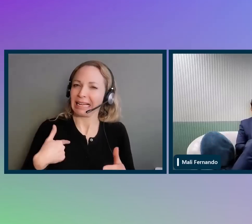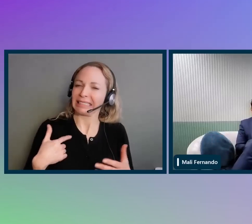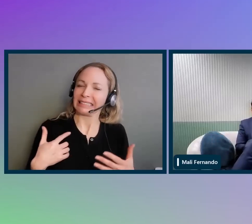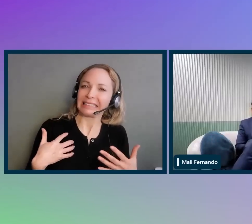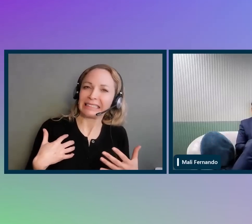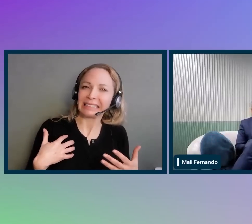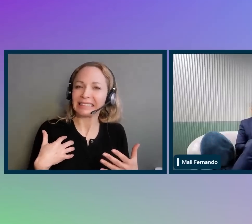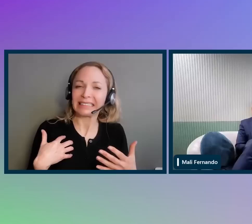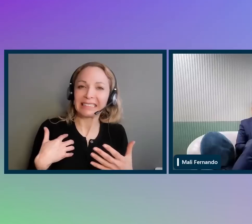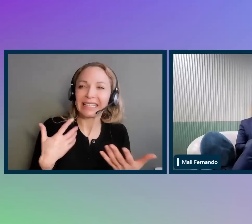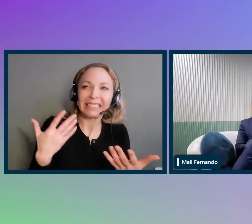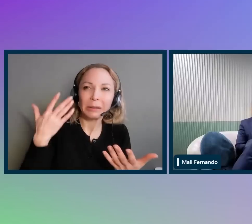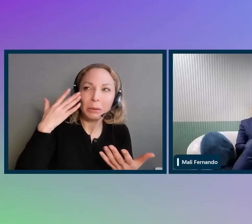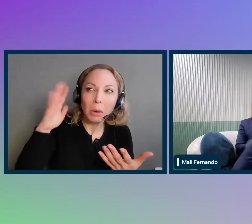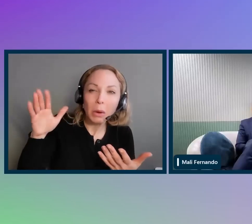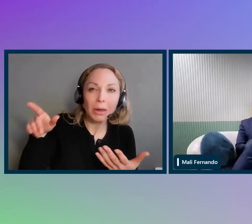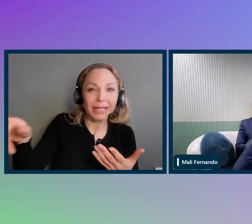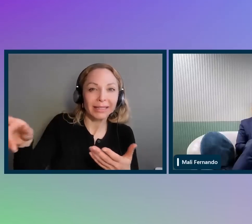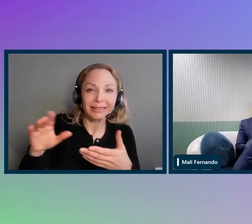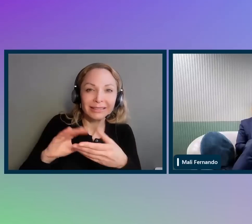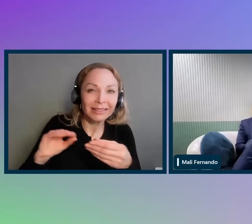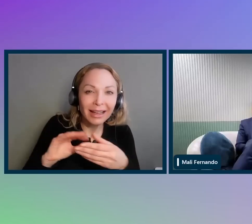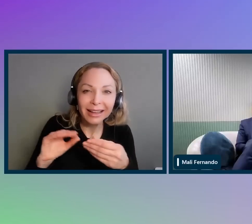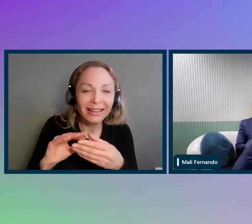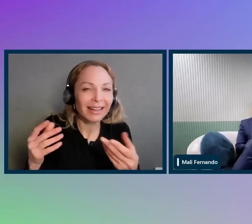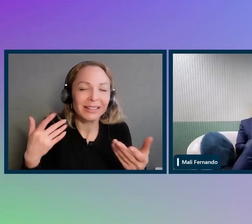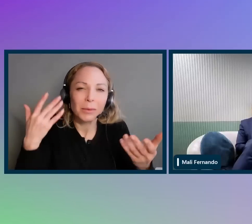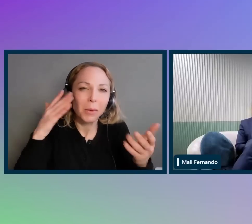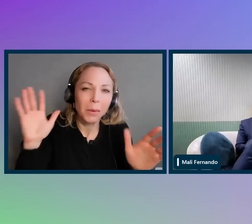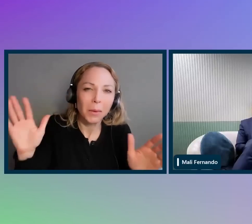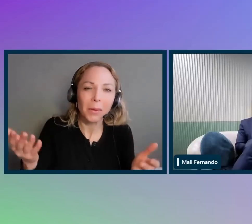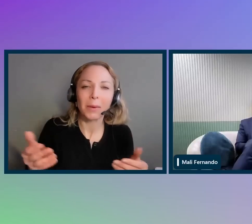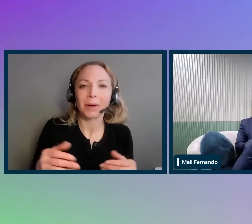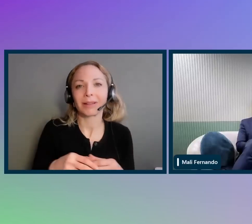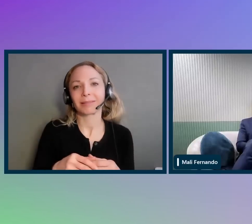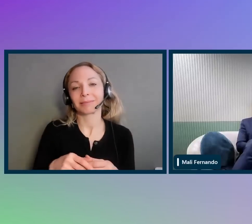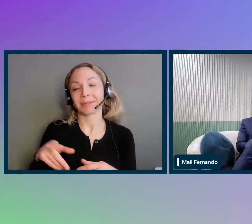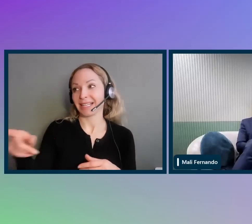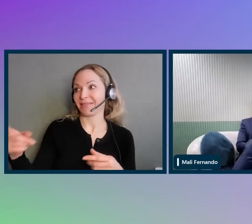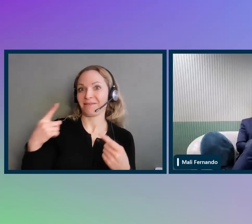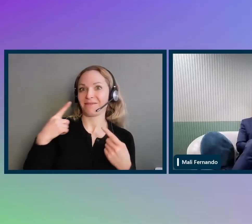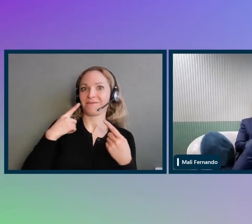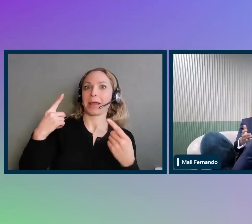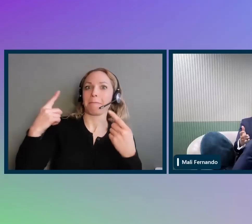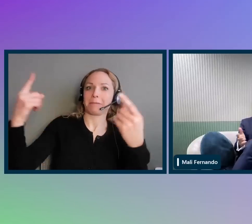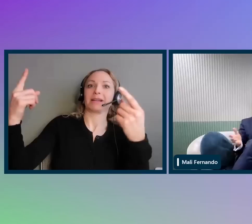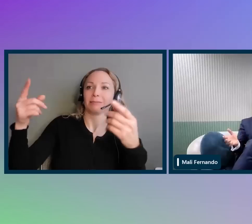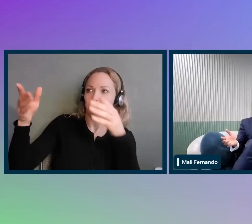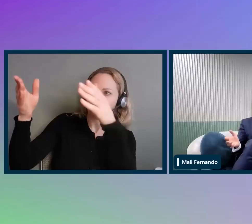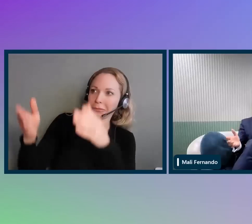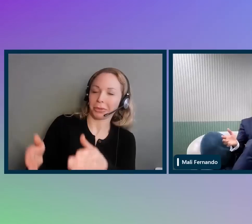He's a local celebrity out in Hong Kong, so I was both excited to meet him, but slightly anxious,